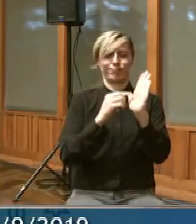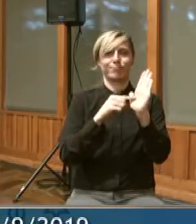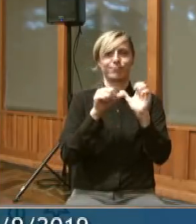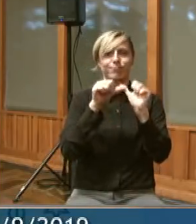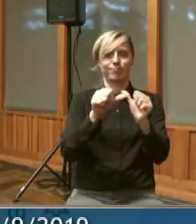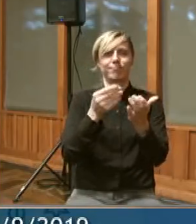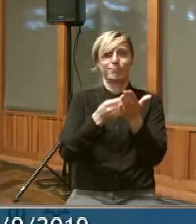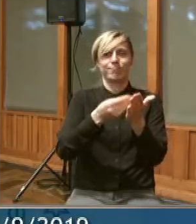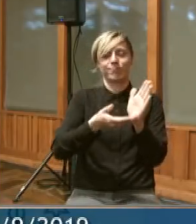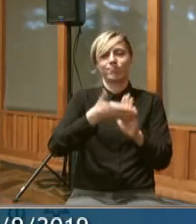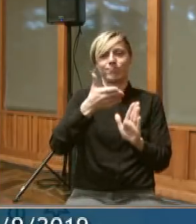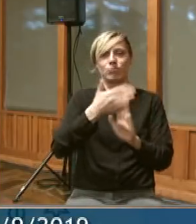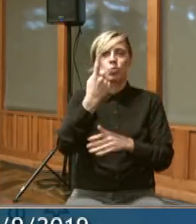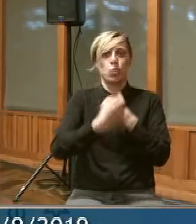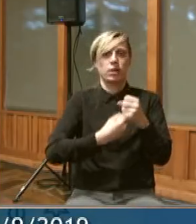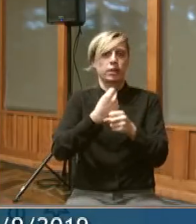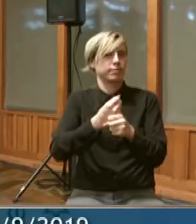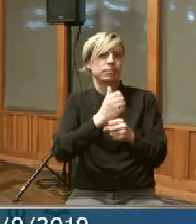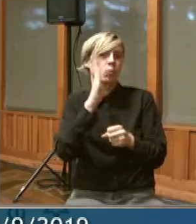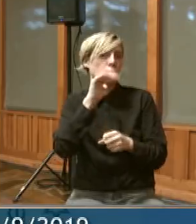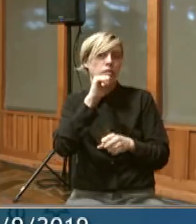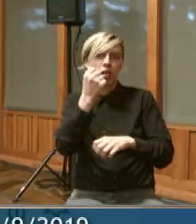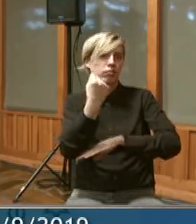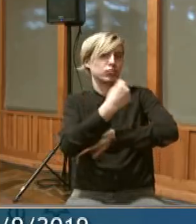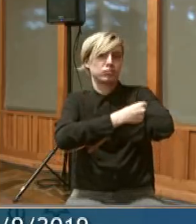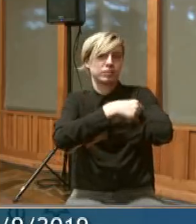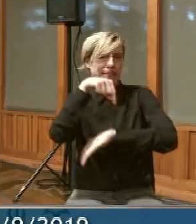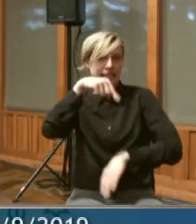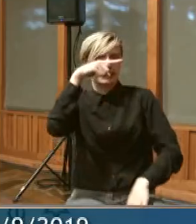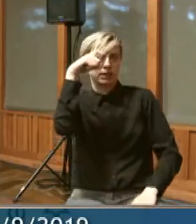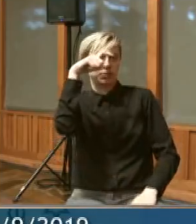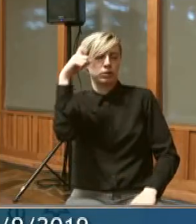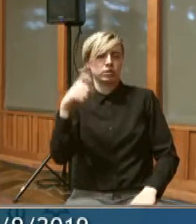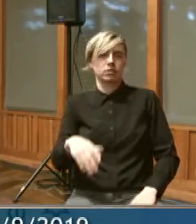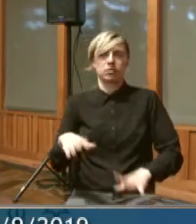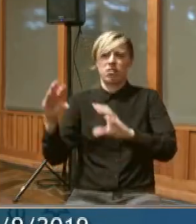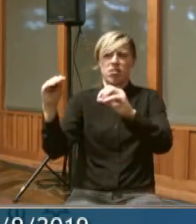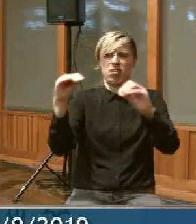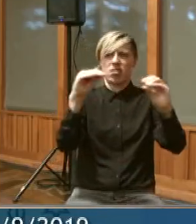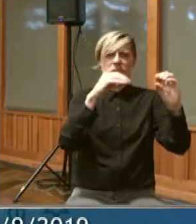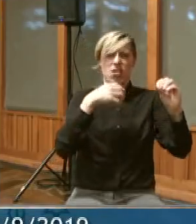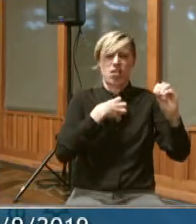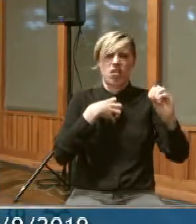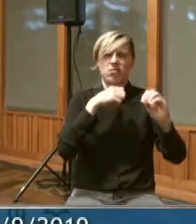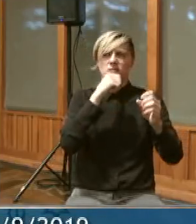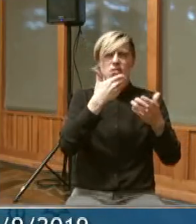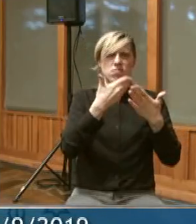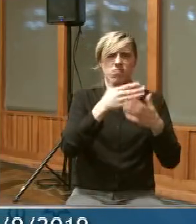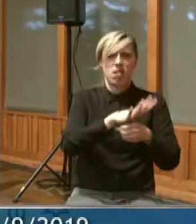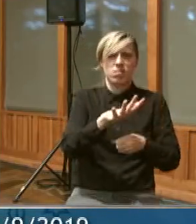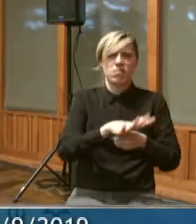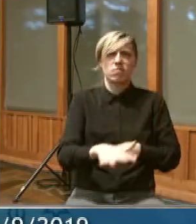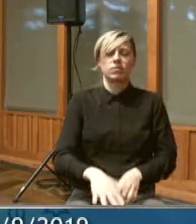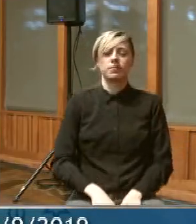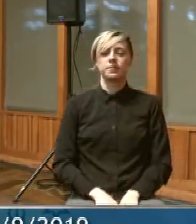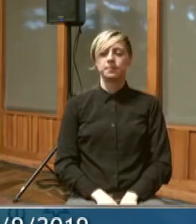PLEASE. PLEASE. IT IS FUNDED FOR A YEAR IN THE MAYOR'S BUDGET. I WANT YOU TO KNOW IT'S NOT PROPOSED TO BE CLOSED AT THE END